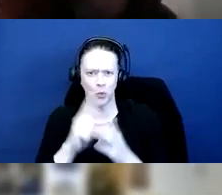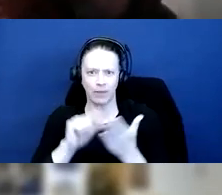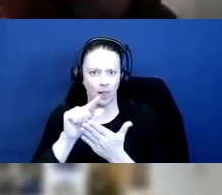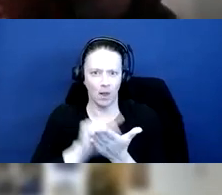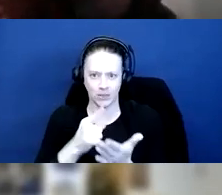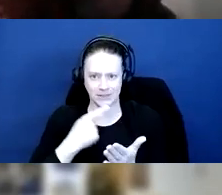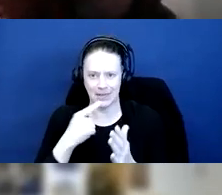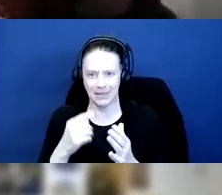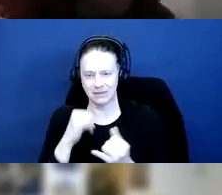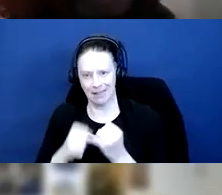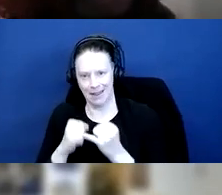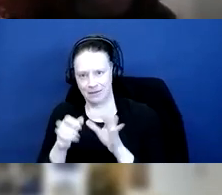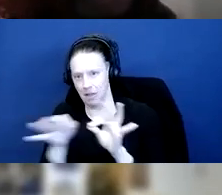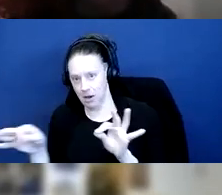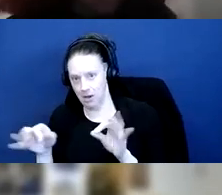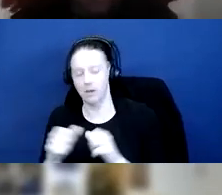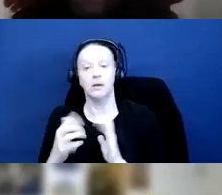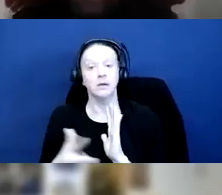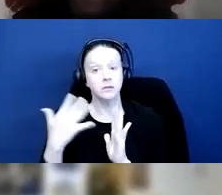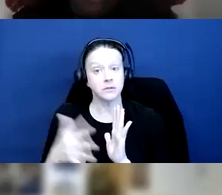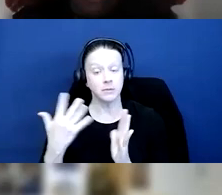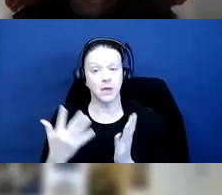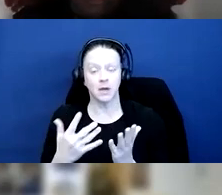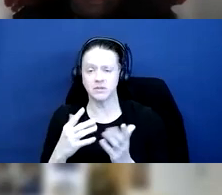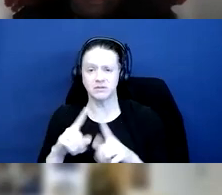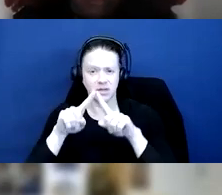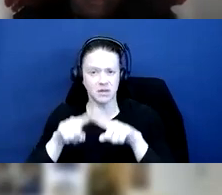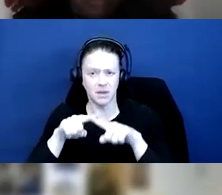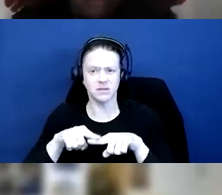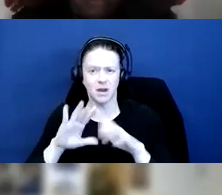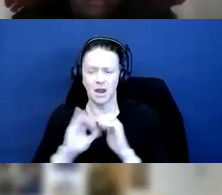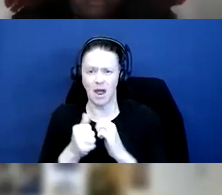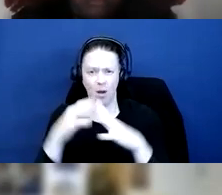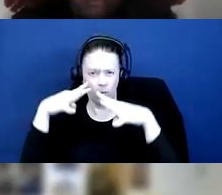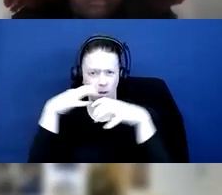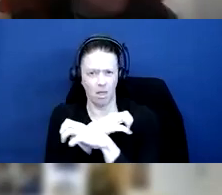And in some cases, it depends on how complex the rules are,